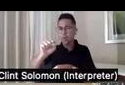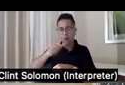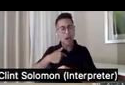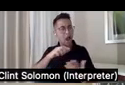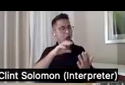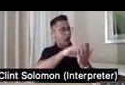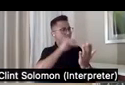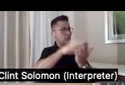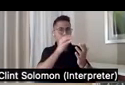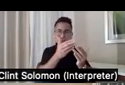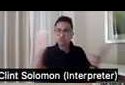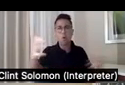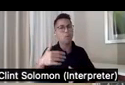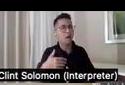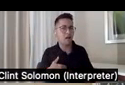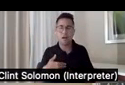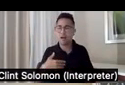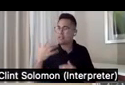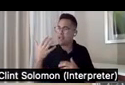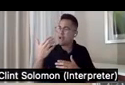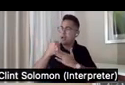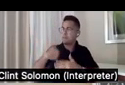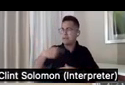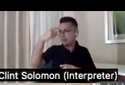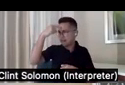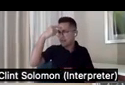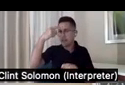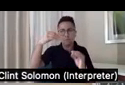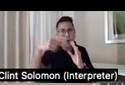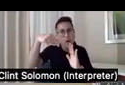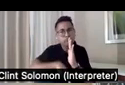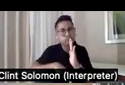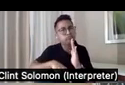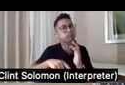that it pushed me to thinking in a deeper level i think we all had that feeling and one of my